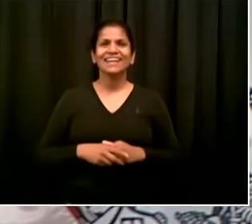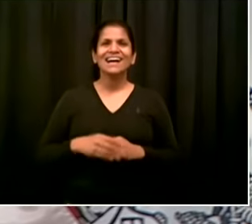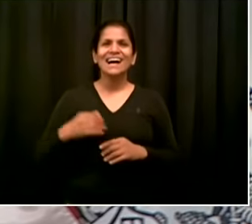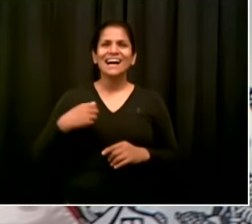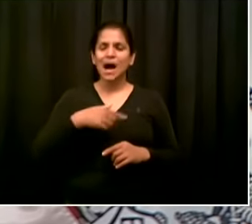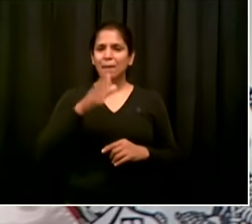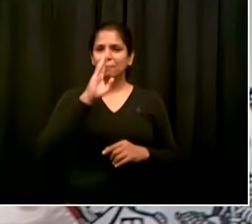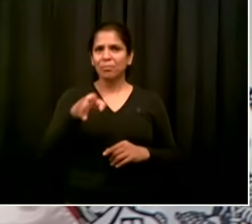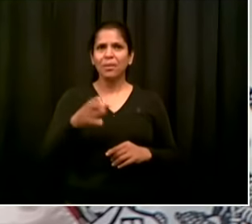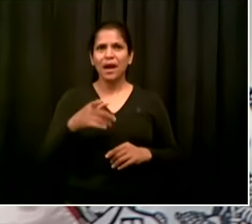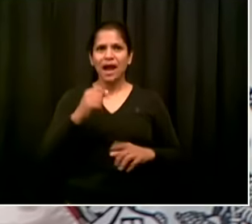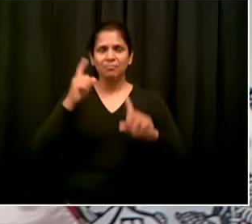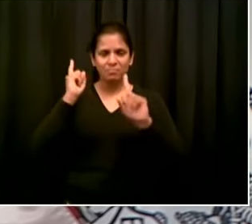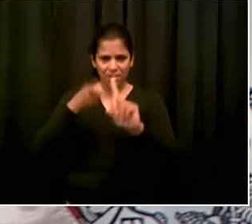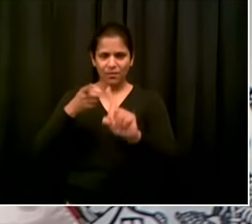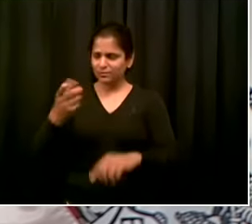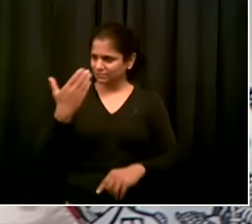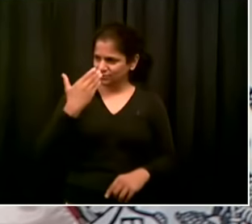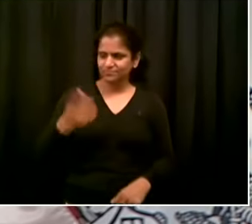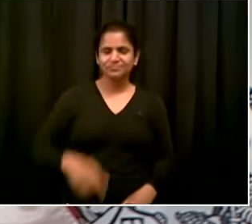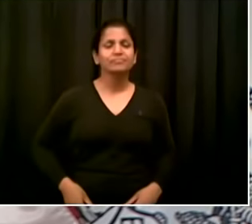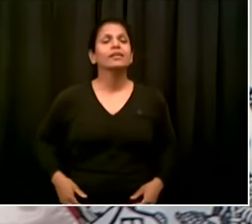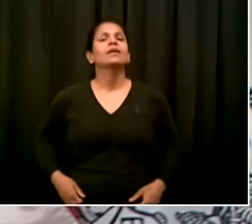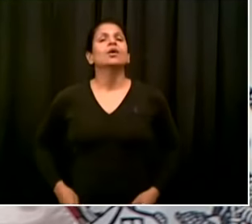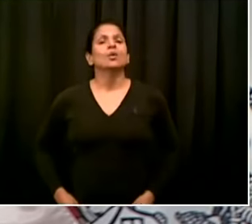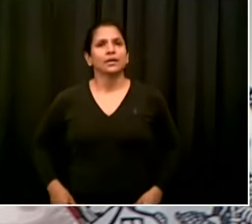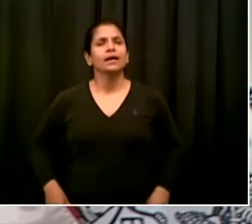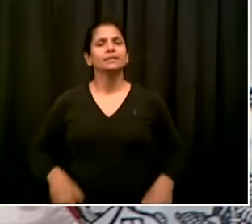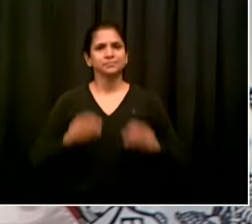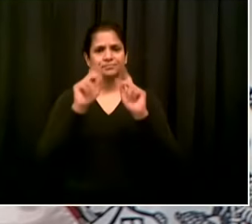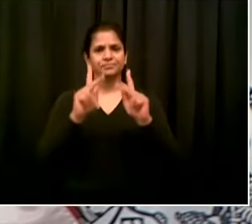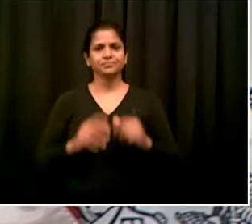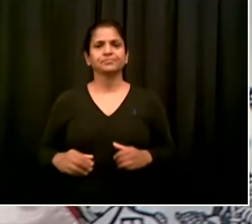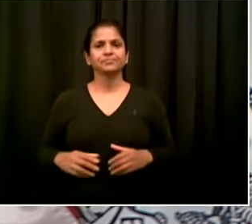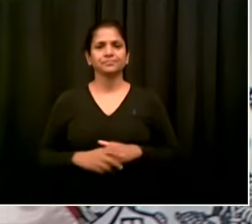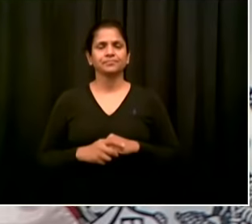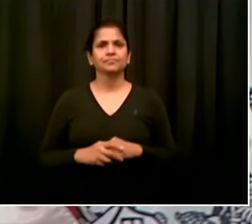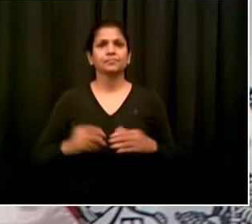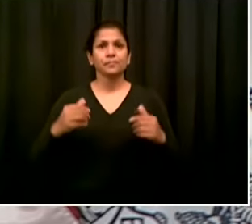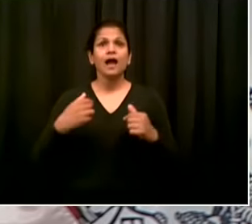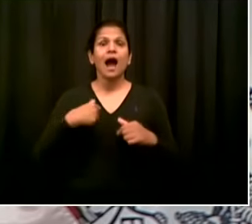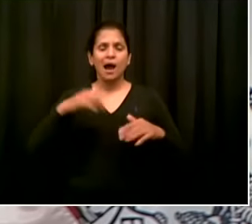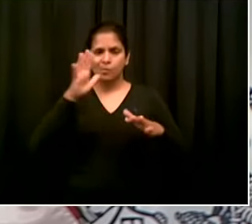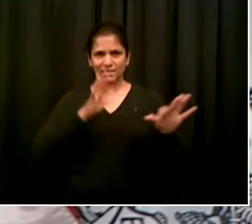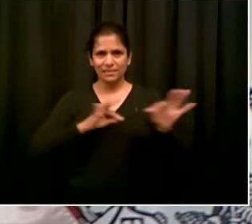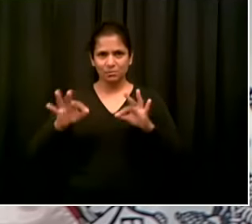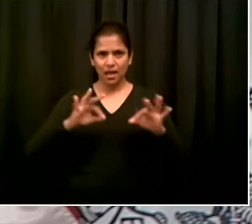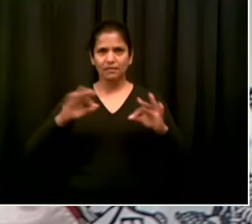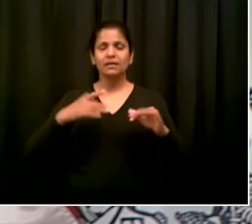WE ARE GOING TO MAKE THE DECISION IN THE COURSE OF THE DAY. BUT EVERY AGENCY THT AHAS